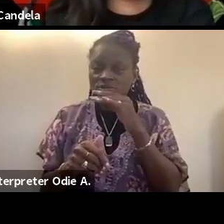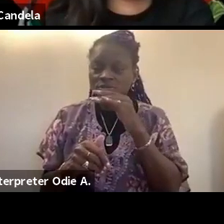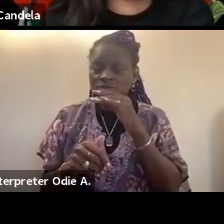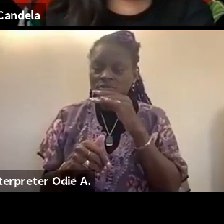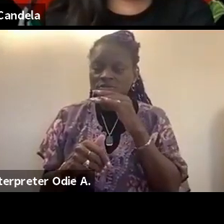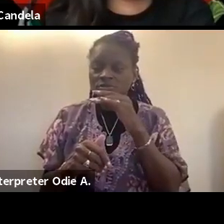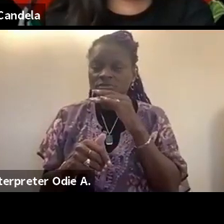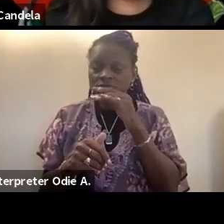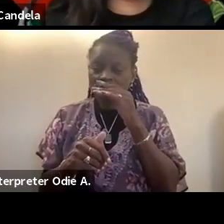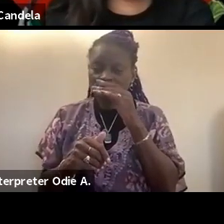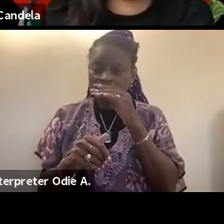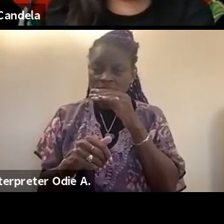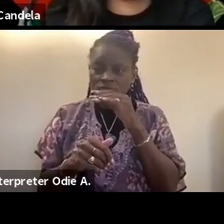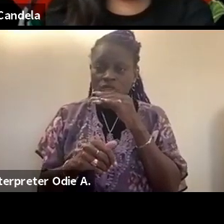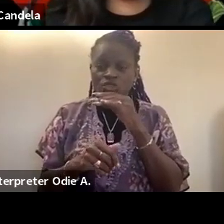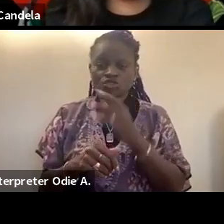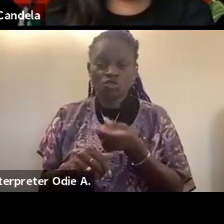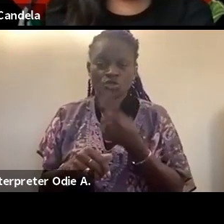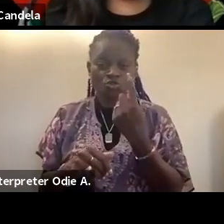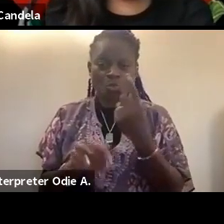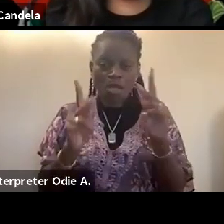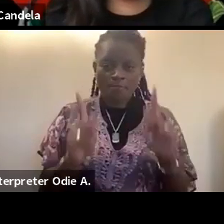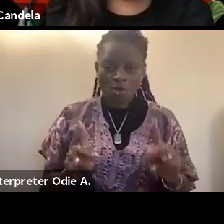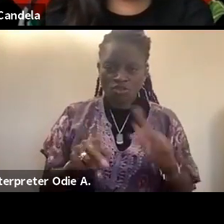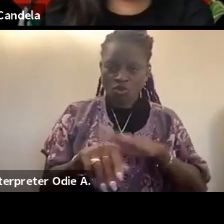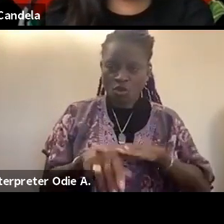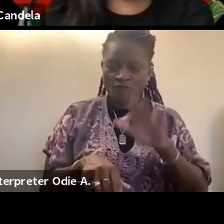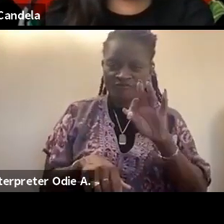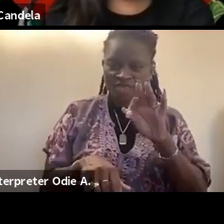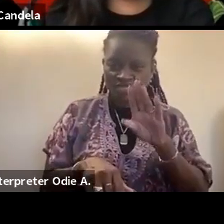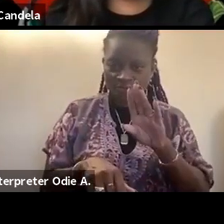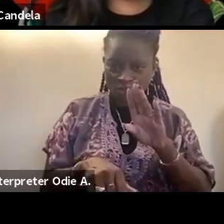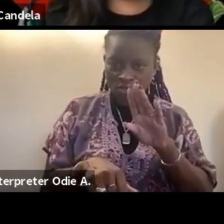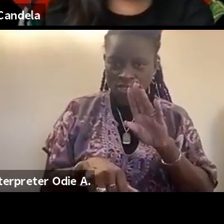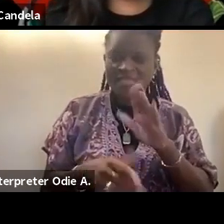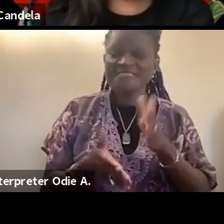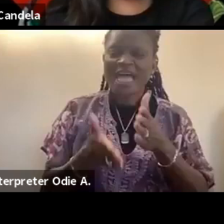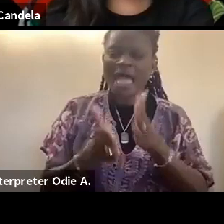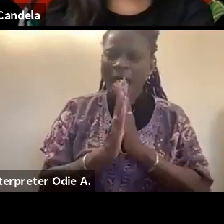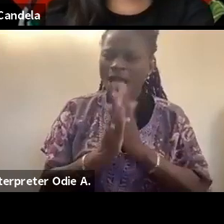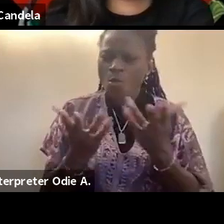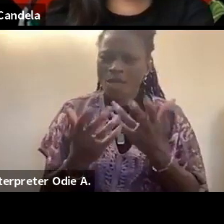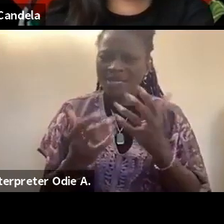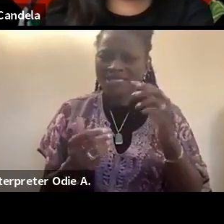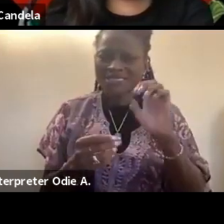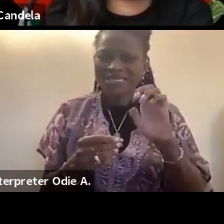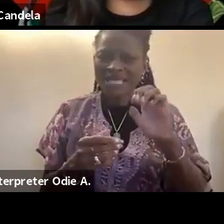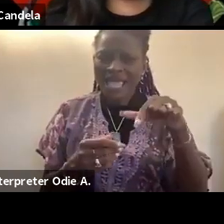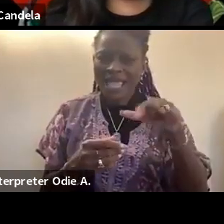One of our viewers on Facebook asks what is equity? And, by extension,